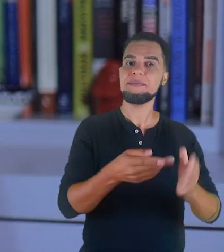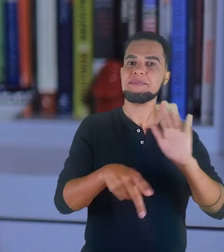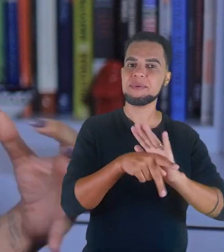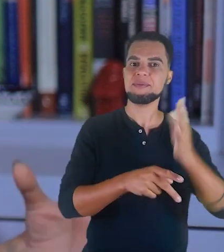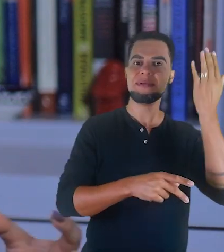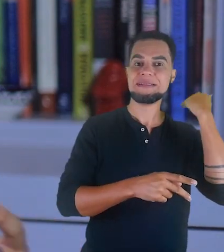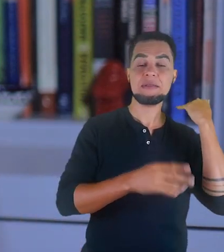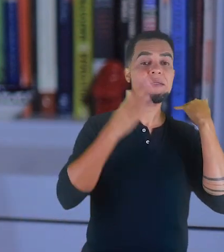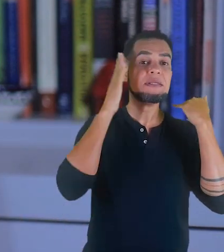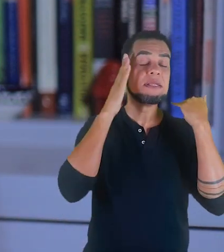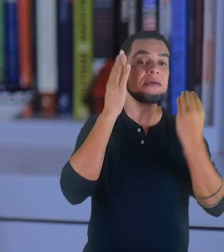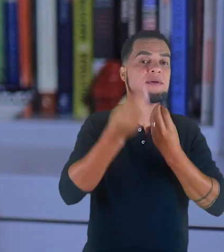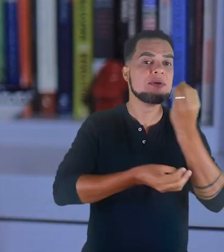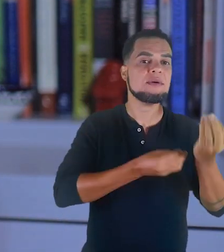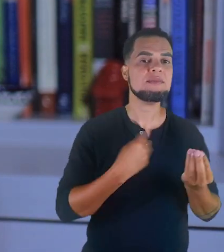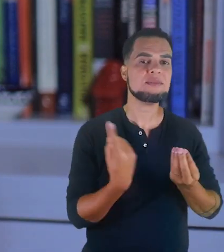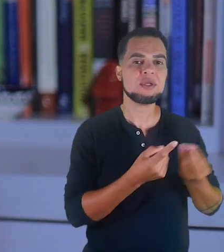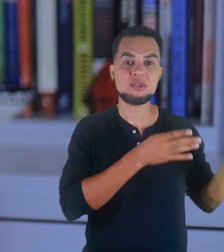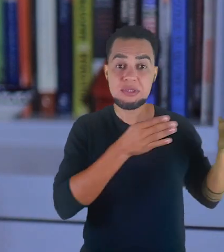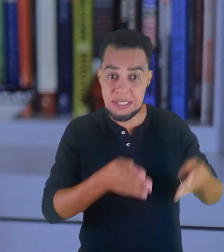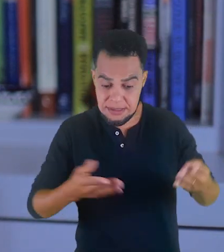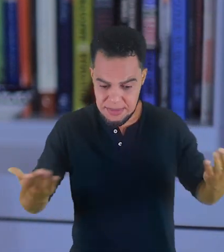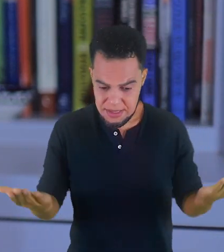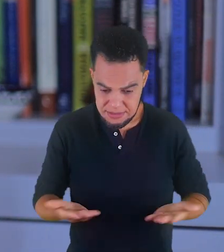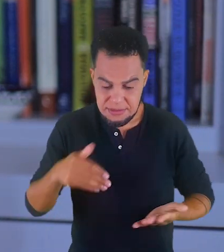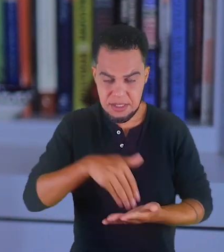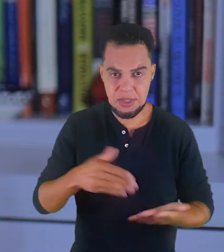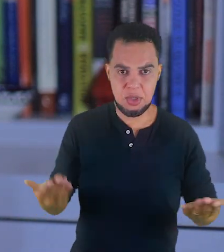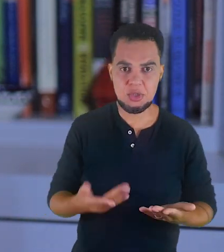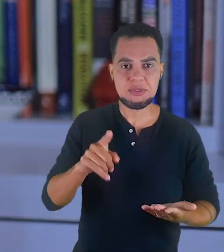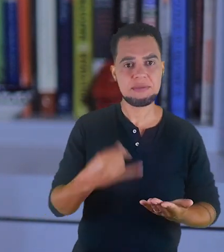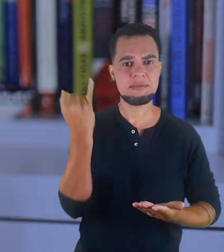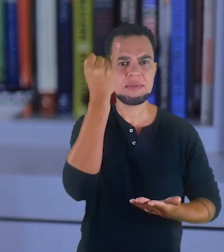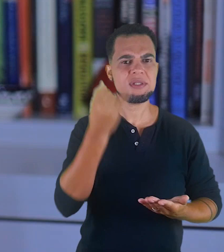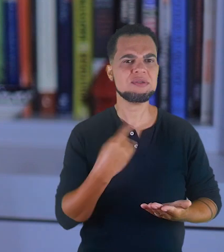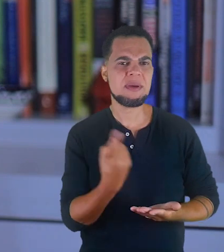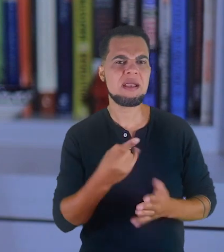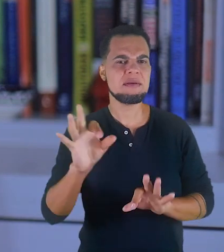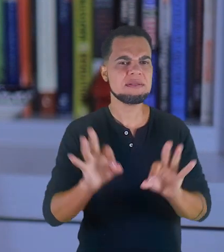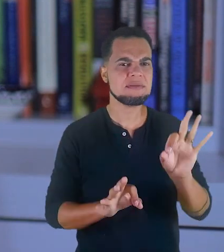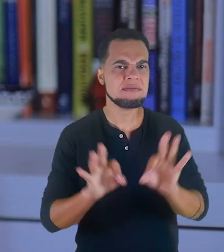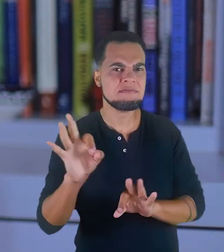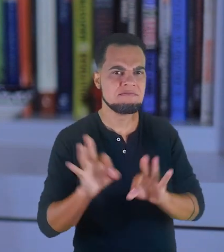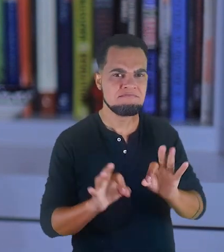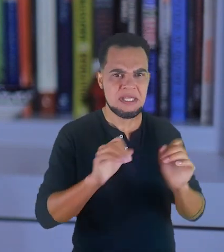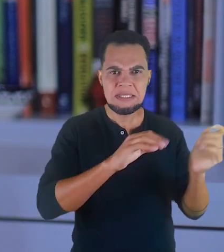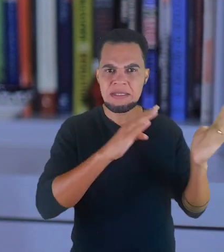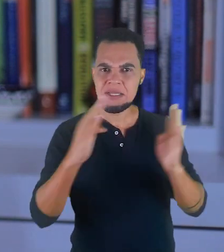Understanding how we got here is essential for us to set up this transition plan,